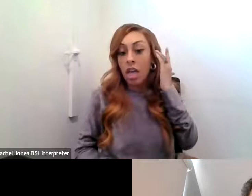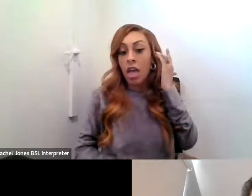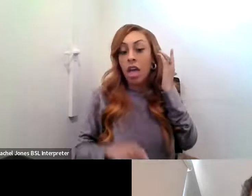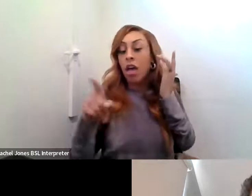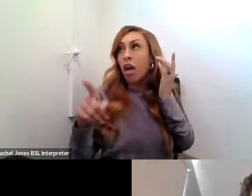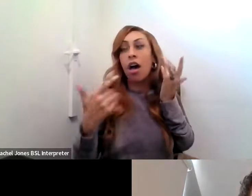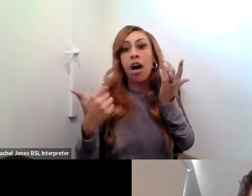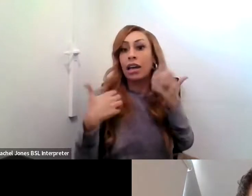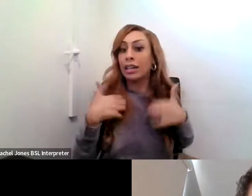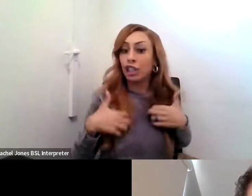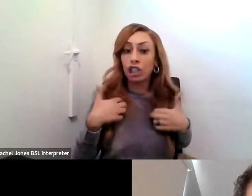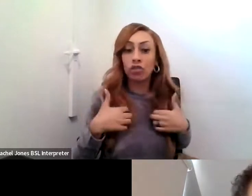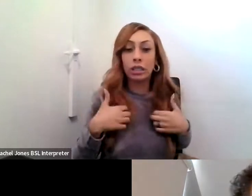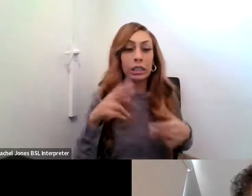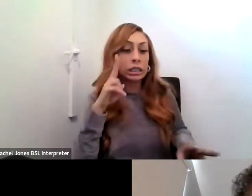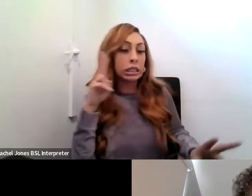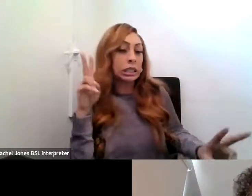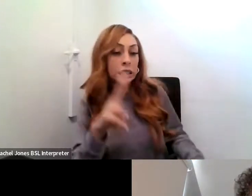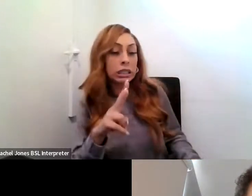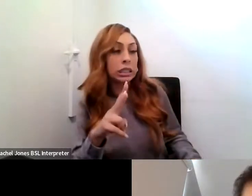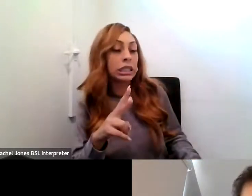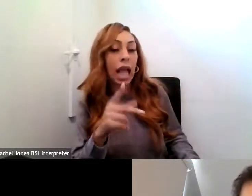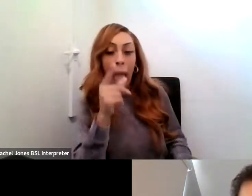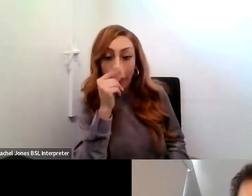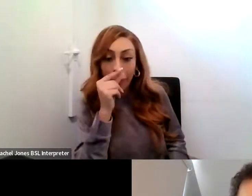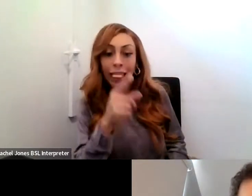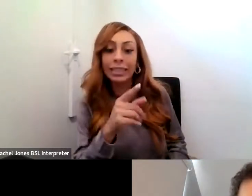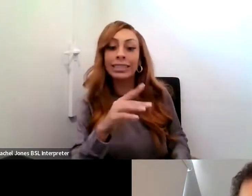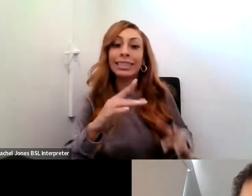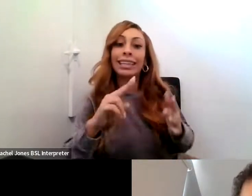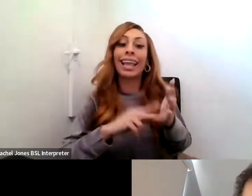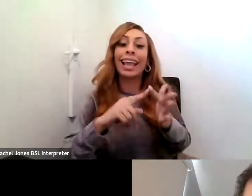and I think insightful perspective about the world we all currently inhabit,